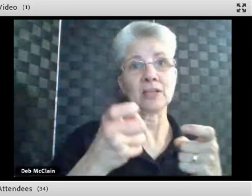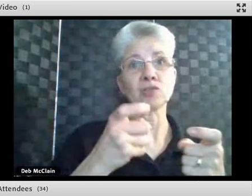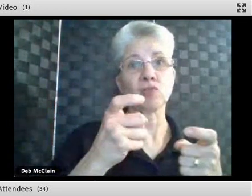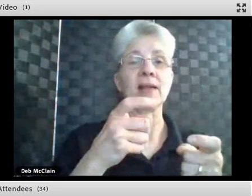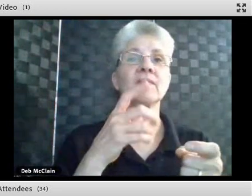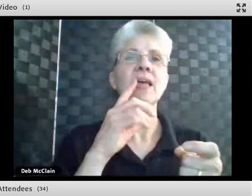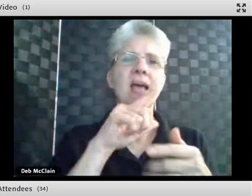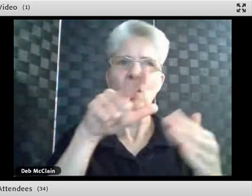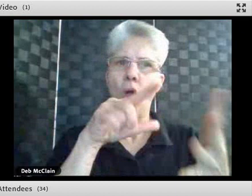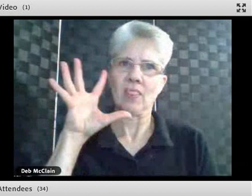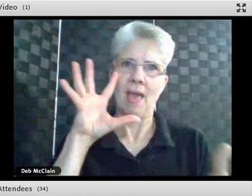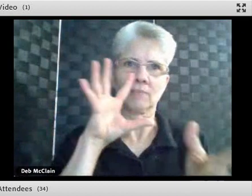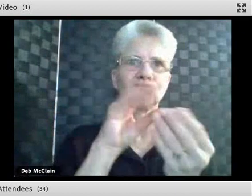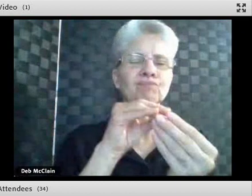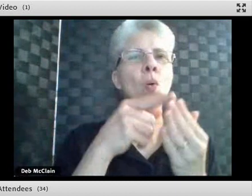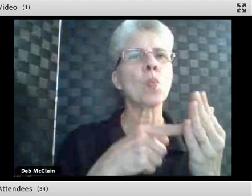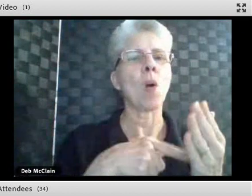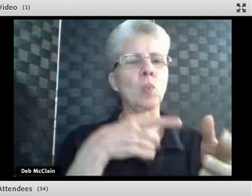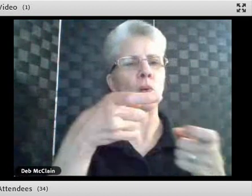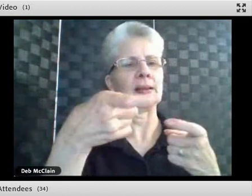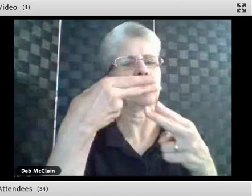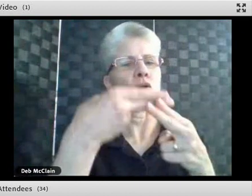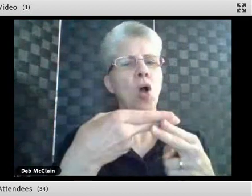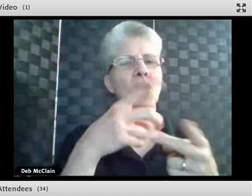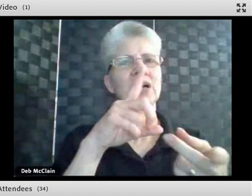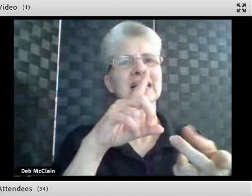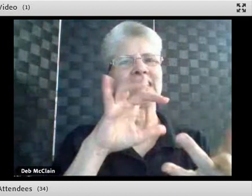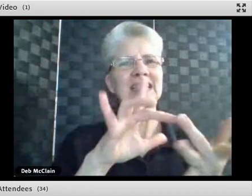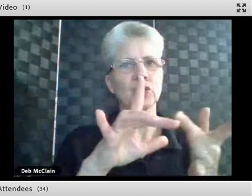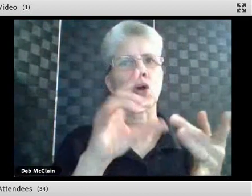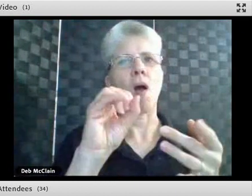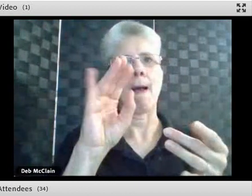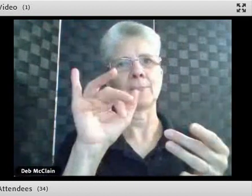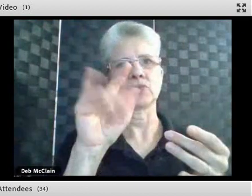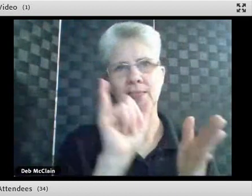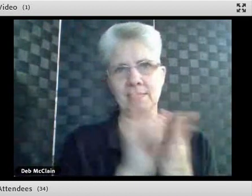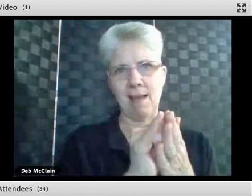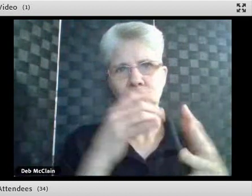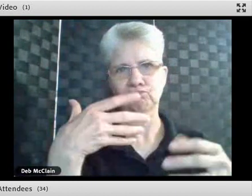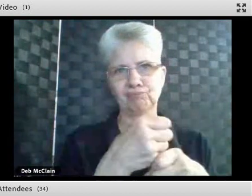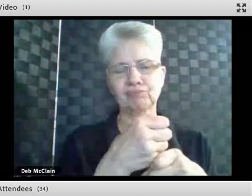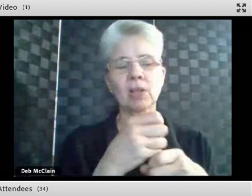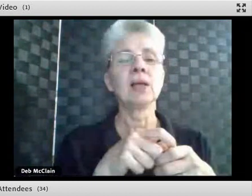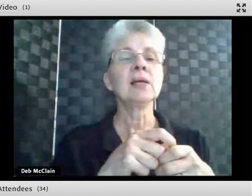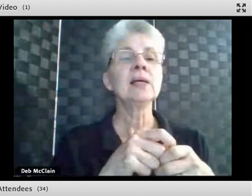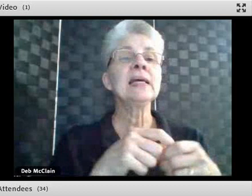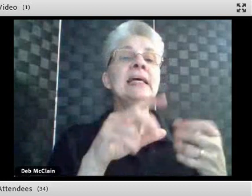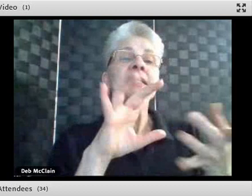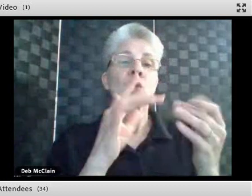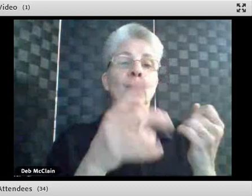And all of that together is what we define as a digital object. Digital preservation is also work that